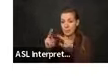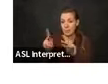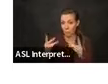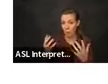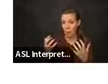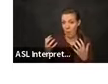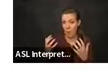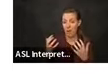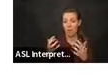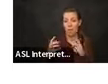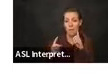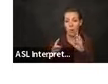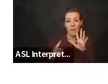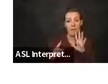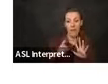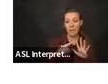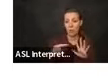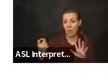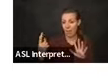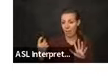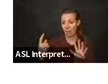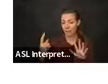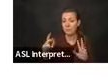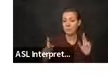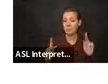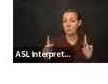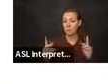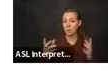five to eleven year olds and individuals seeking booster shots.